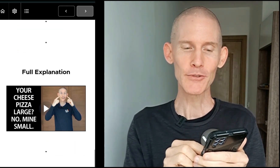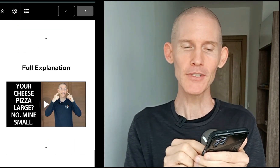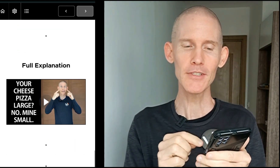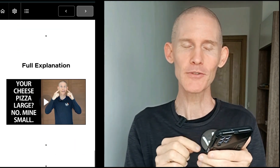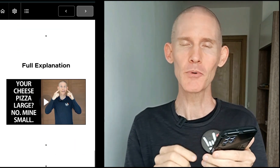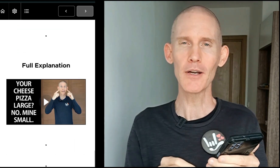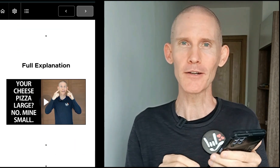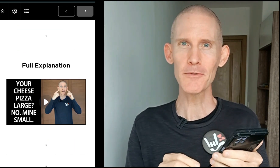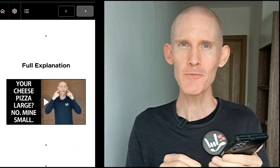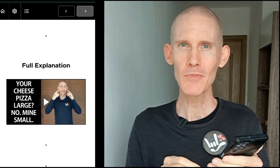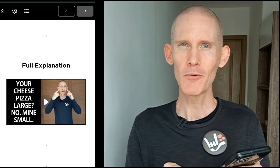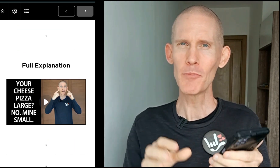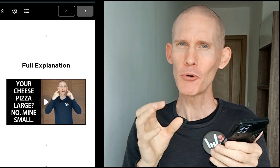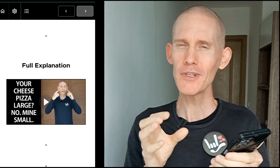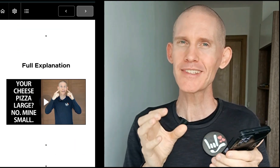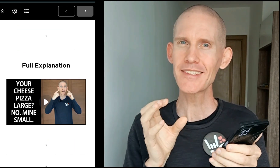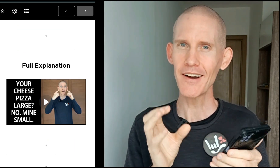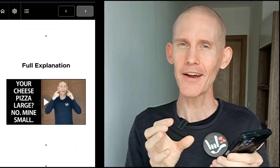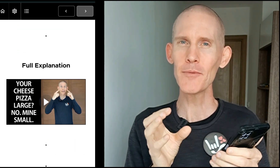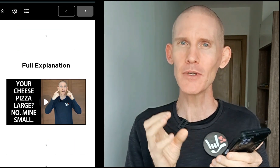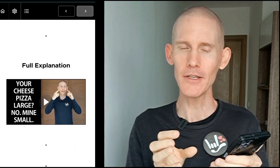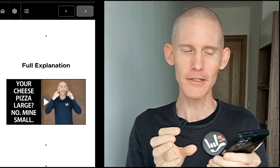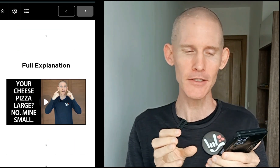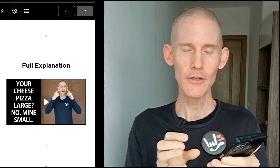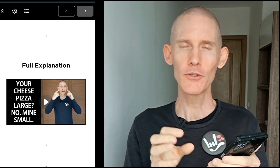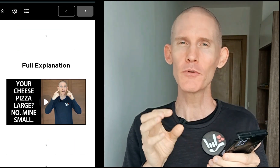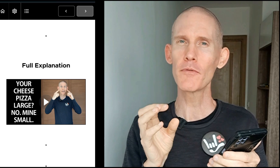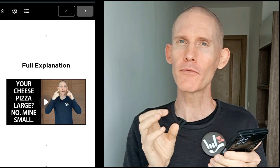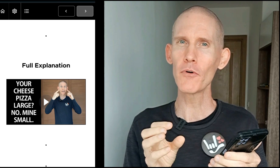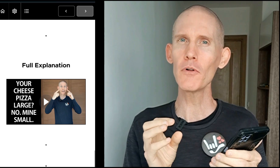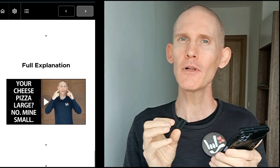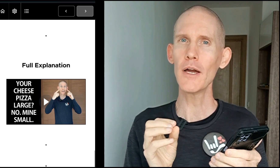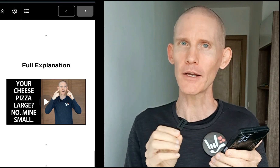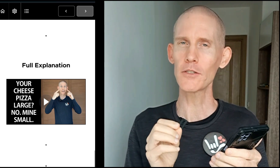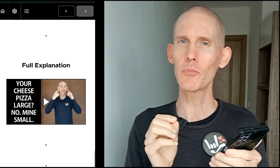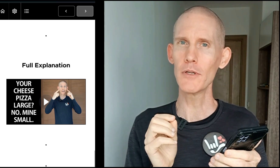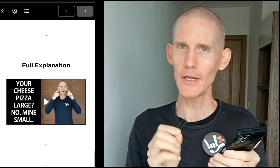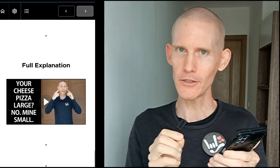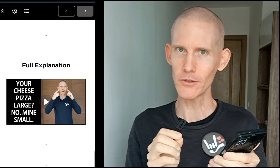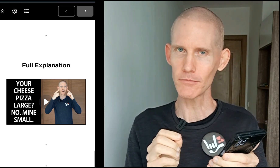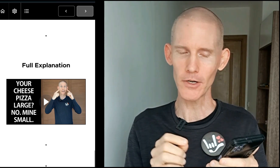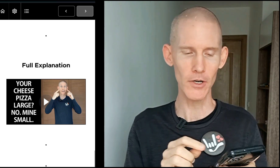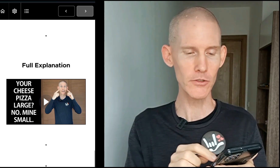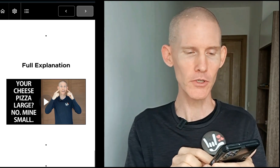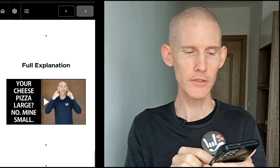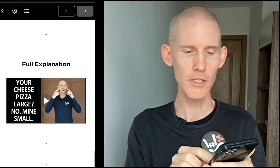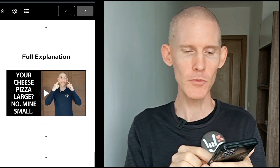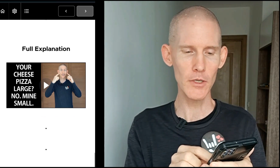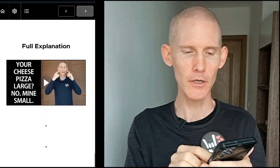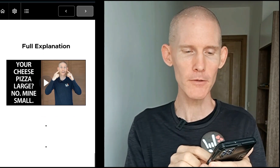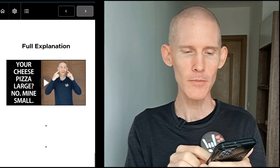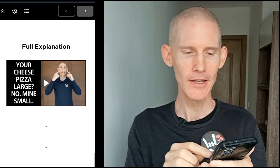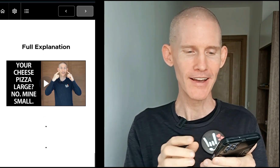so this is where we put time in to the full explanation alright, so you can see me here